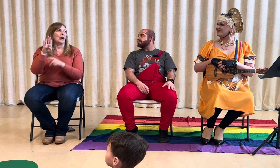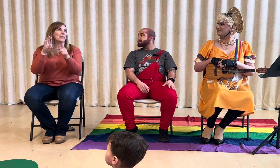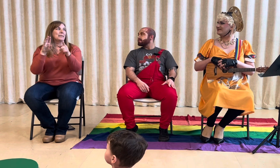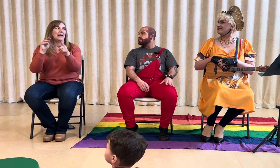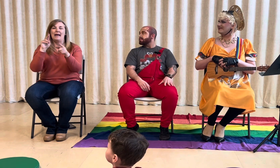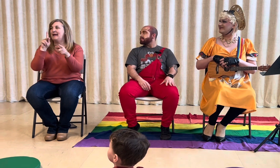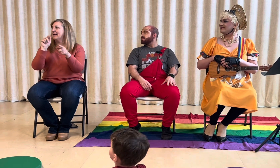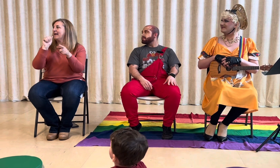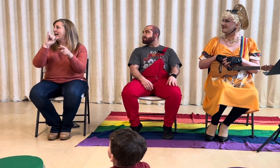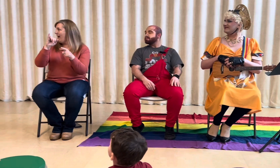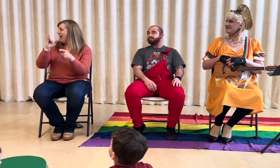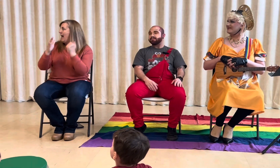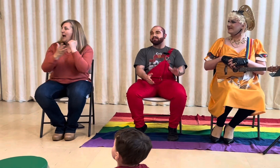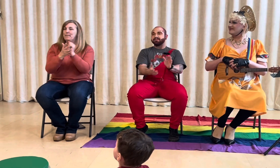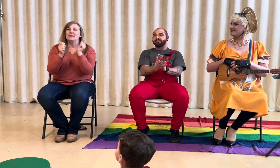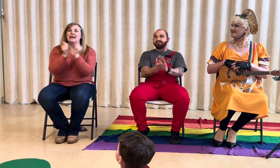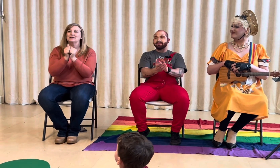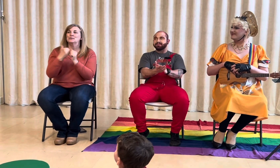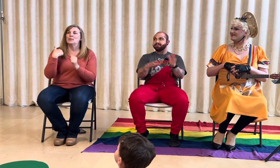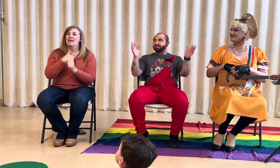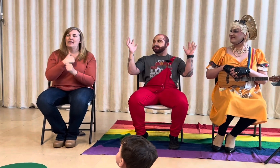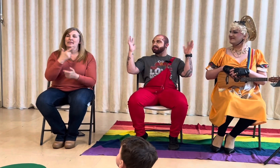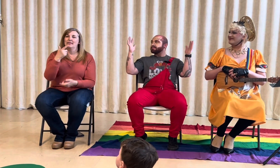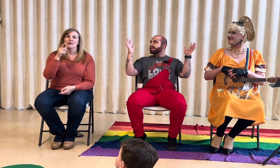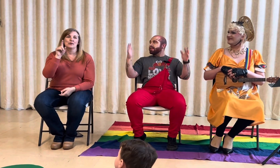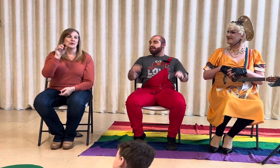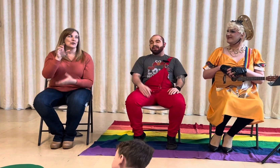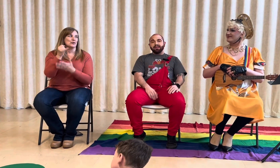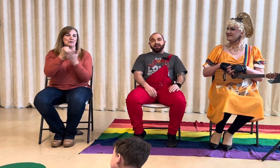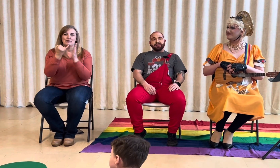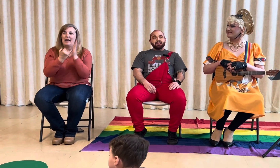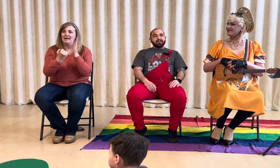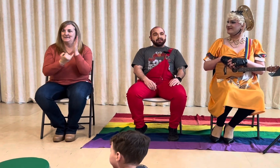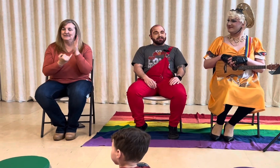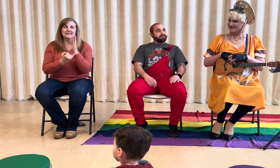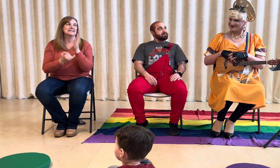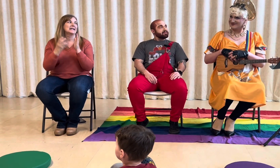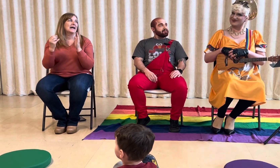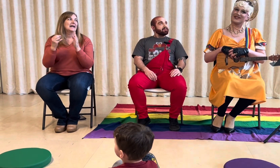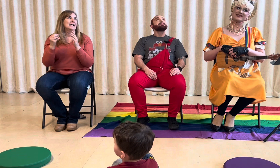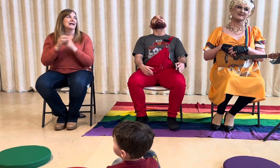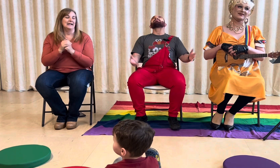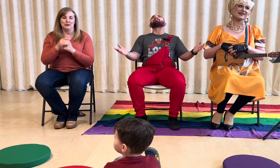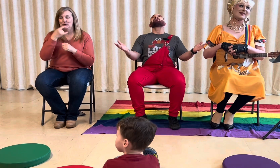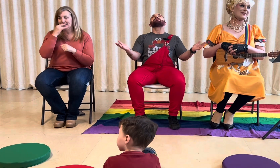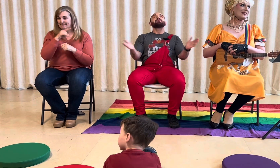Kai helping us with crafts! As well as Discovery Dance for hosting us. So, thank you all for all